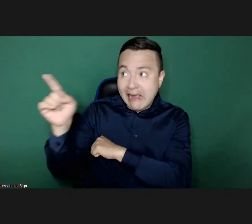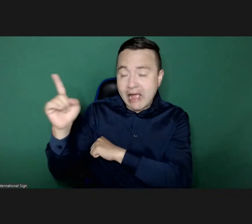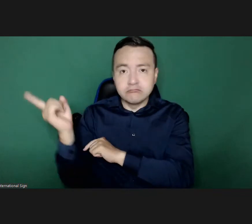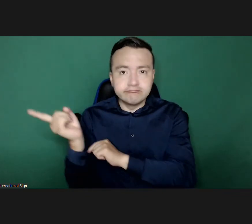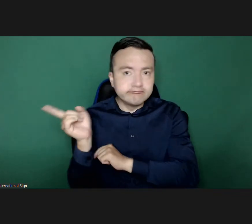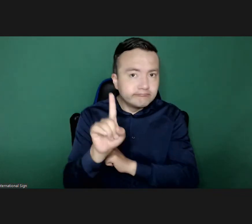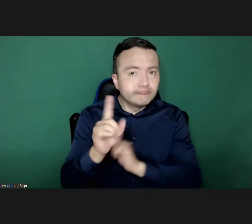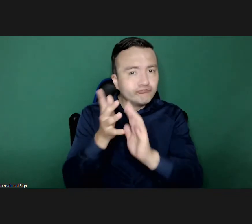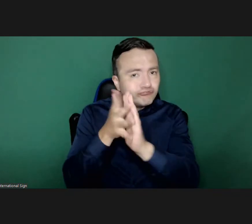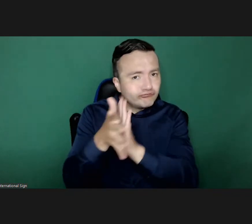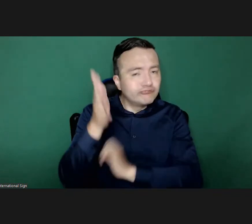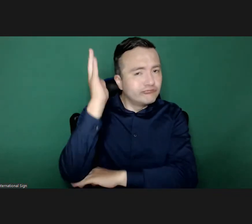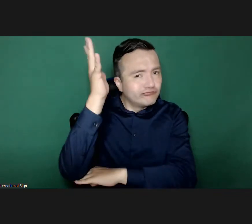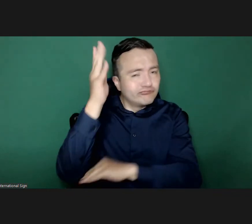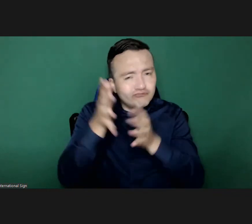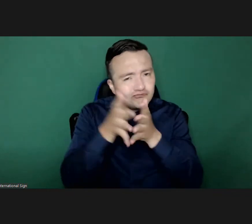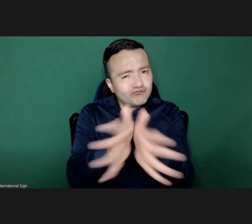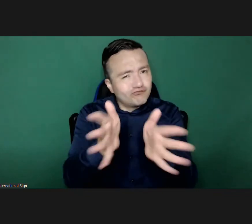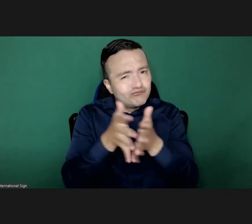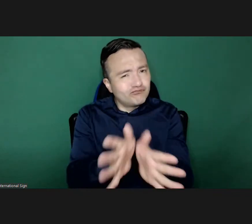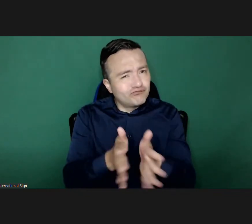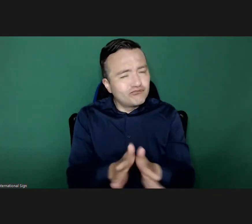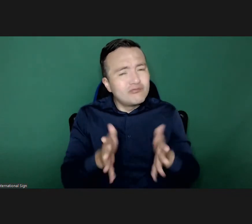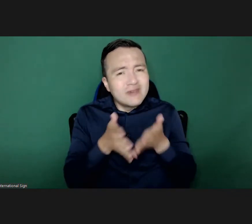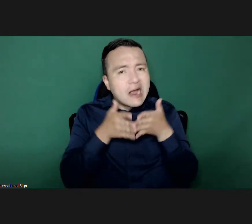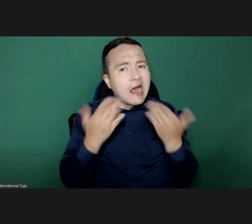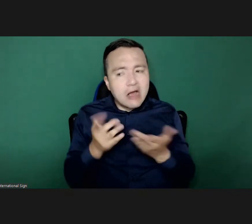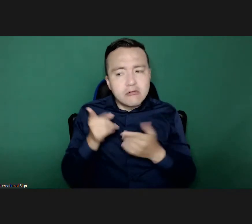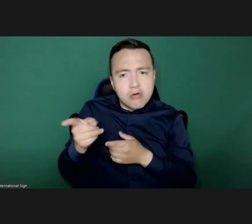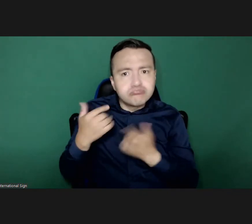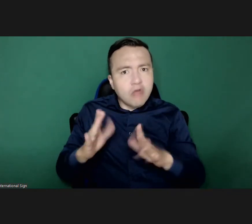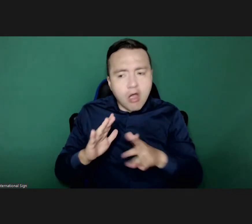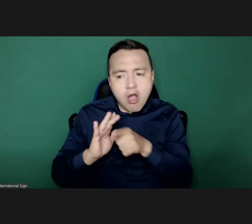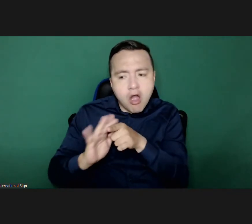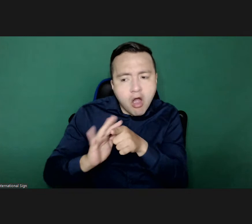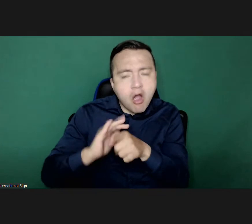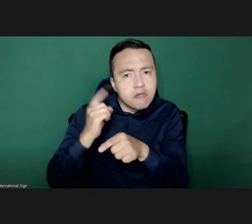I want to recognize and thank the ministers of health and the health authorities